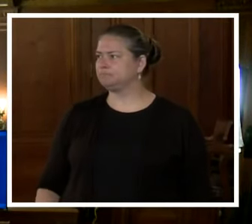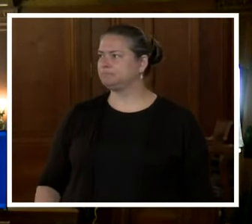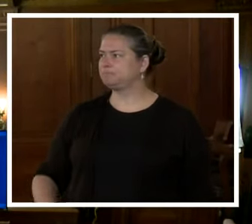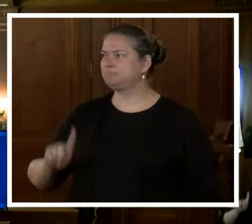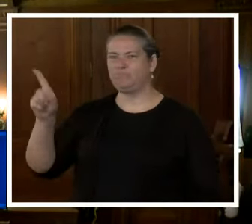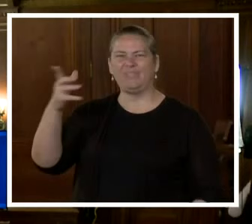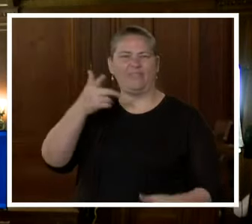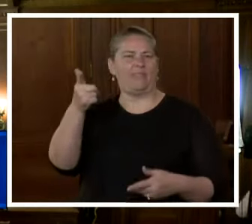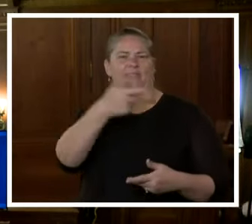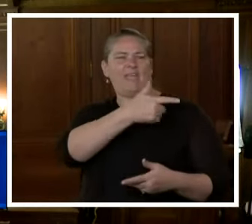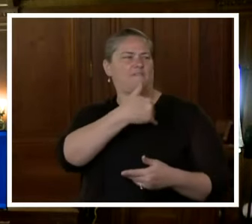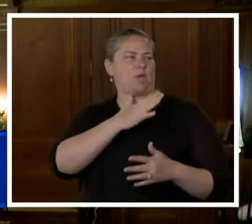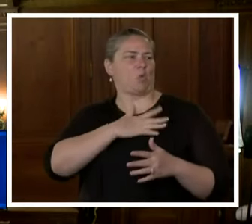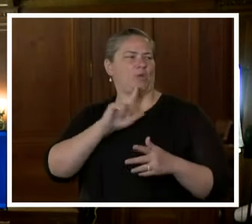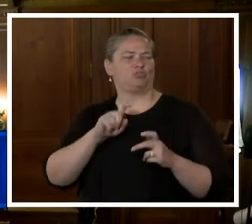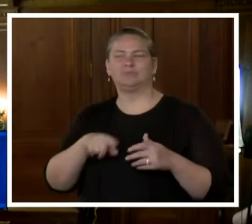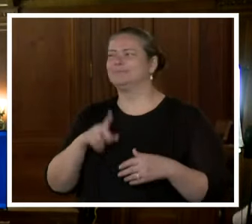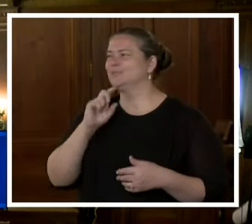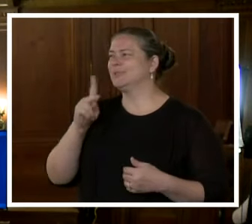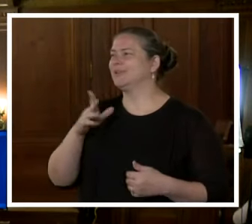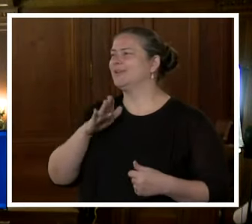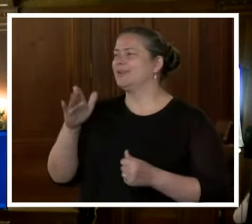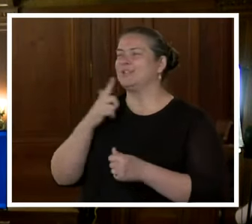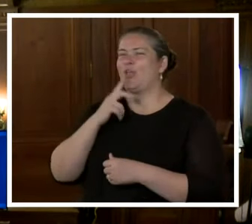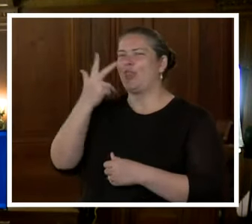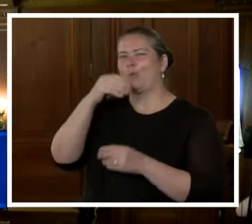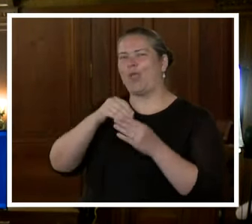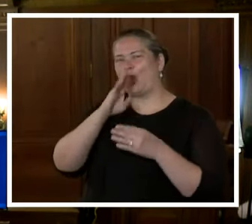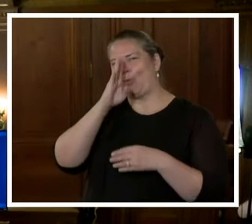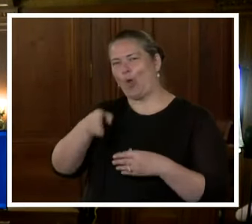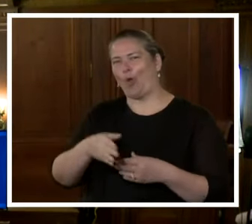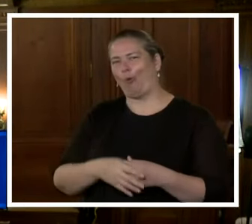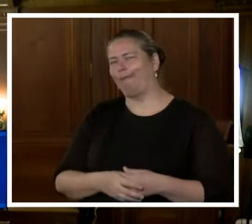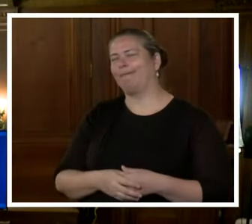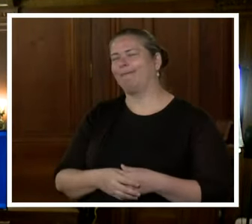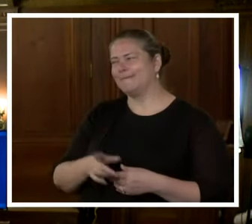NOT LOSE MORE KENTUCKIANS THAN WE HAVE TO, AND IT'S MY